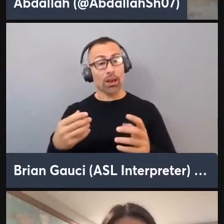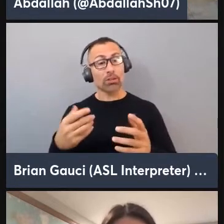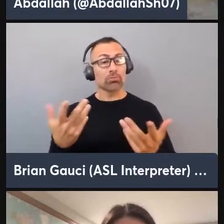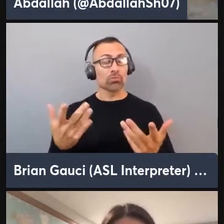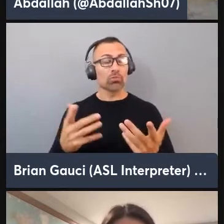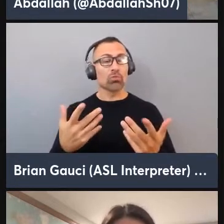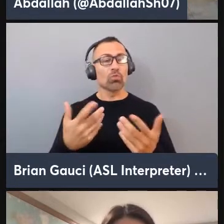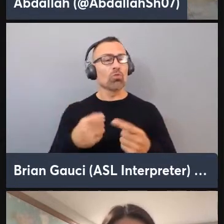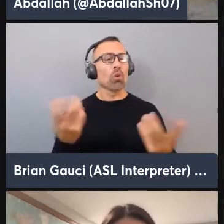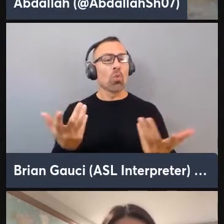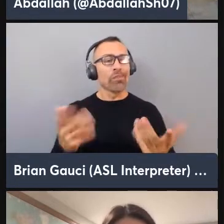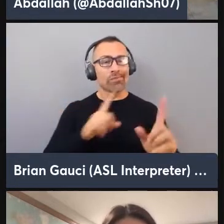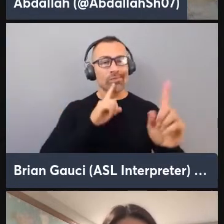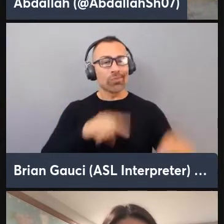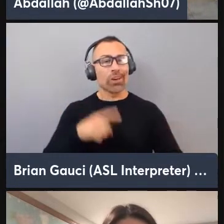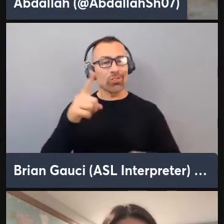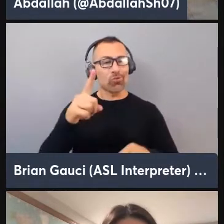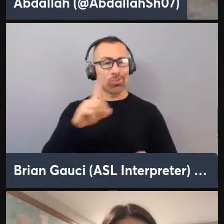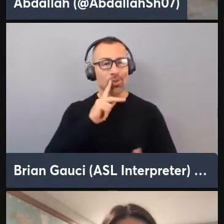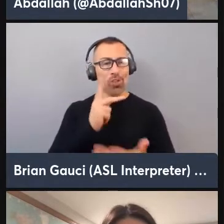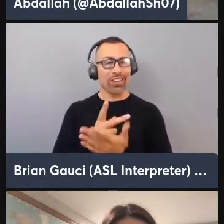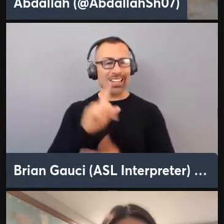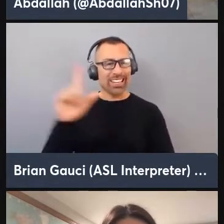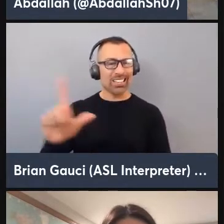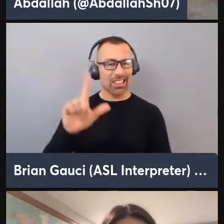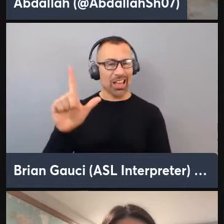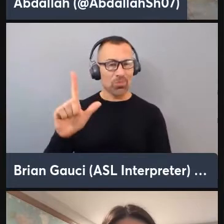And then the last thing that I wanna show is,